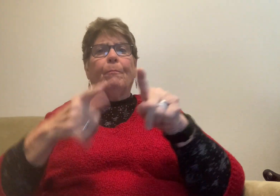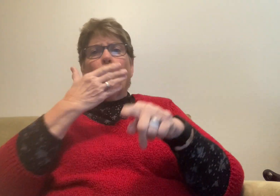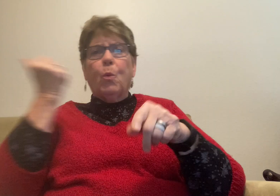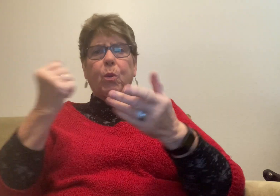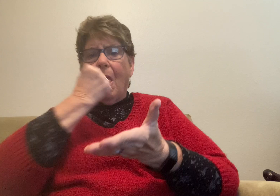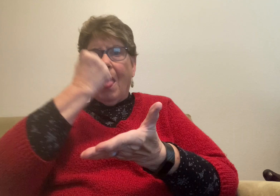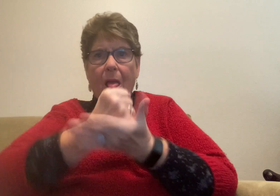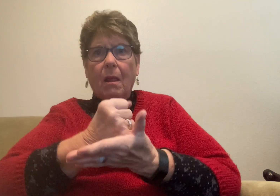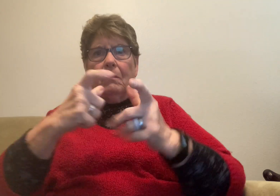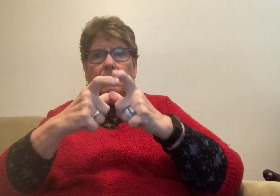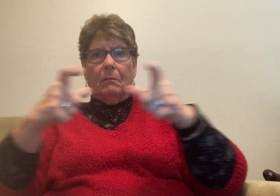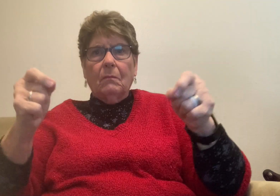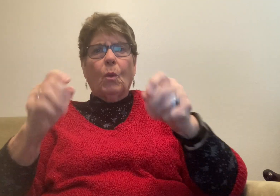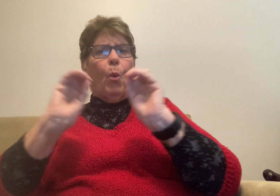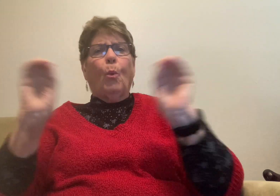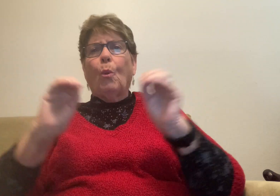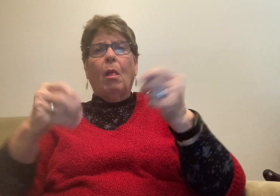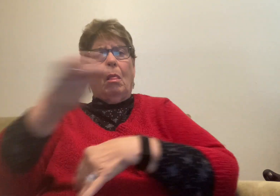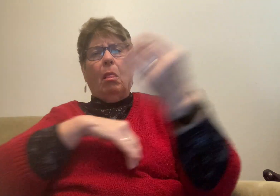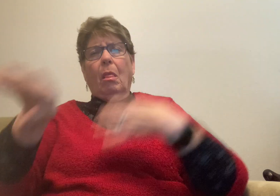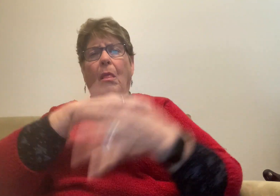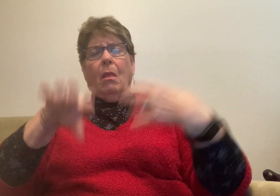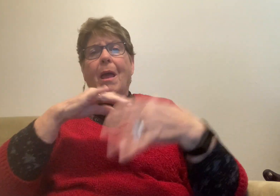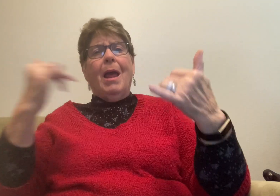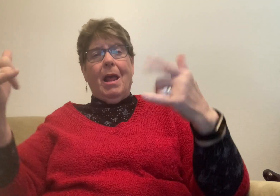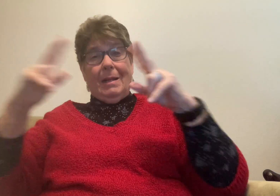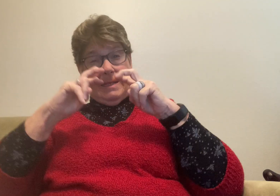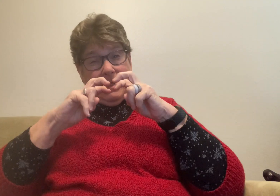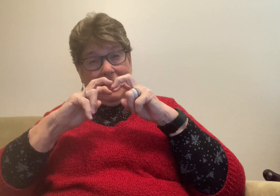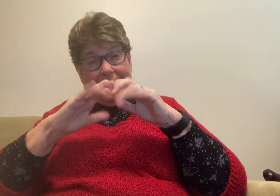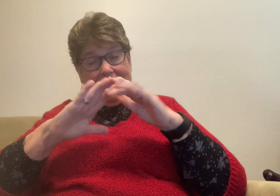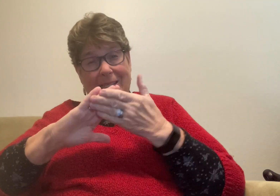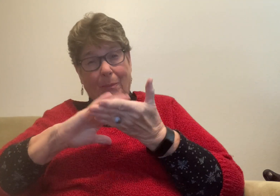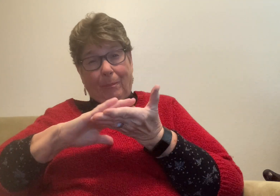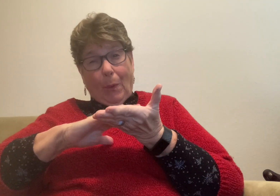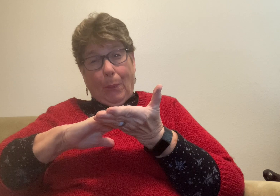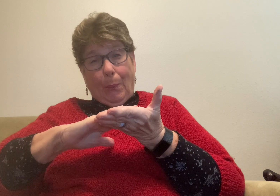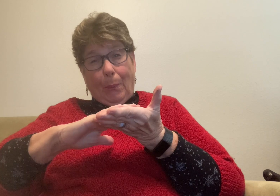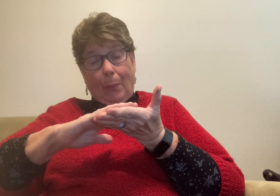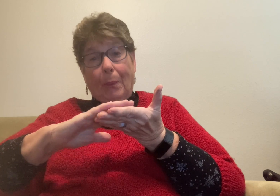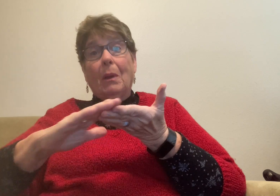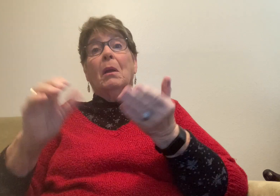It didn't have the necessary sign offs and if these issues have been